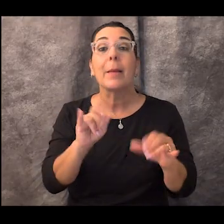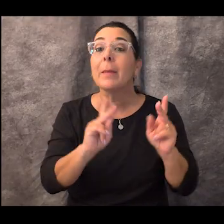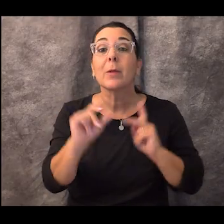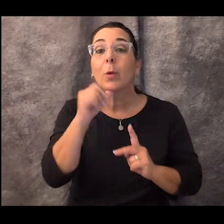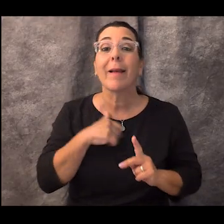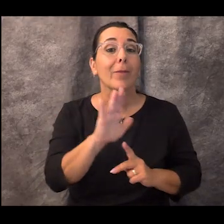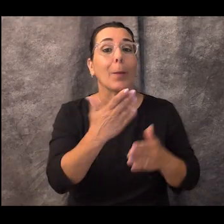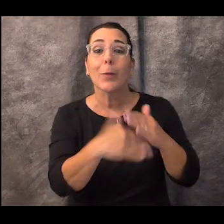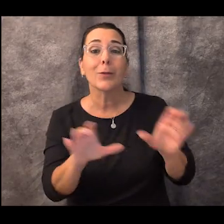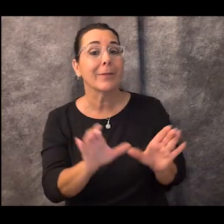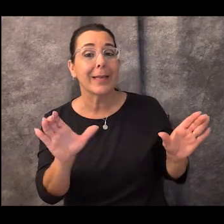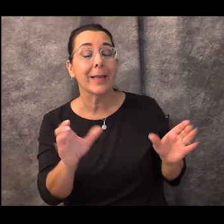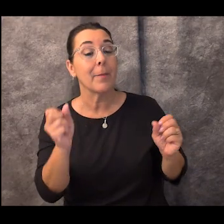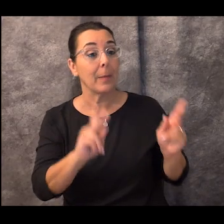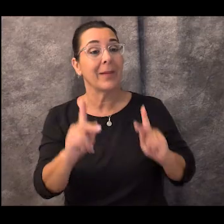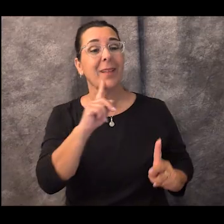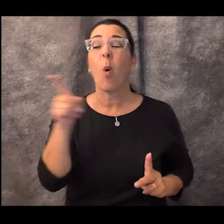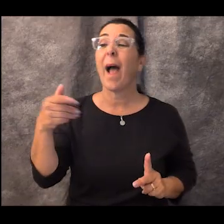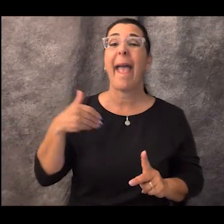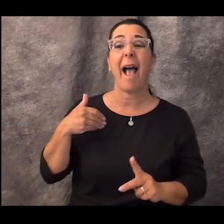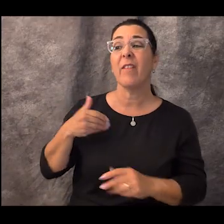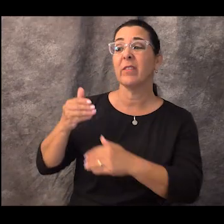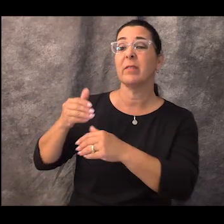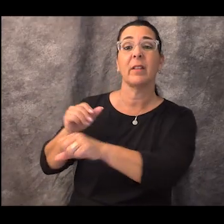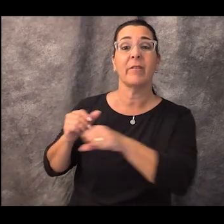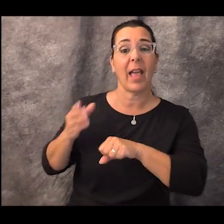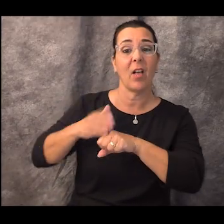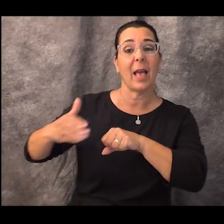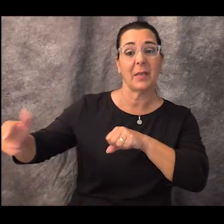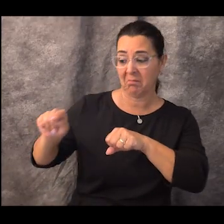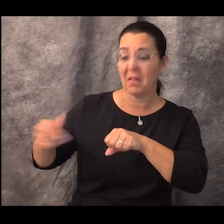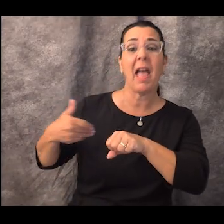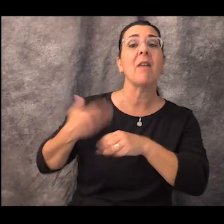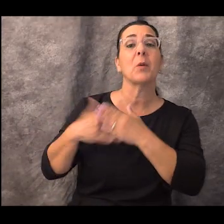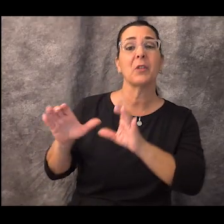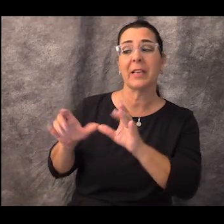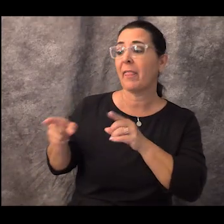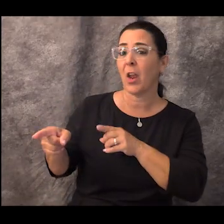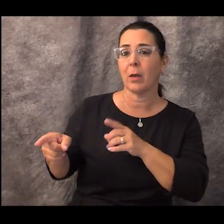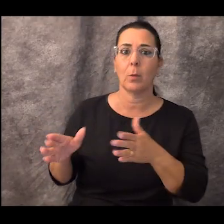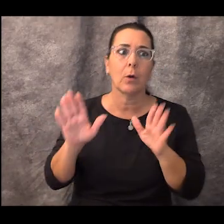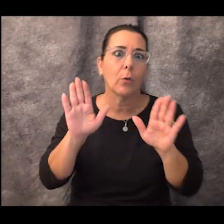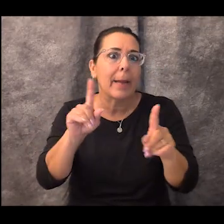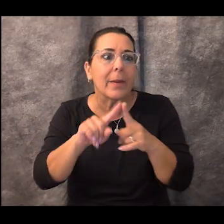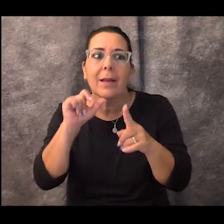"Oh, my birth certificates in a filing cabinet in the next room.' And I'm like, "That's great. but that's not true for everyone." And not everyone